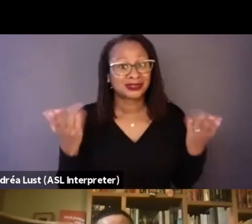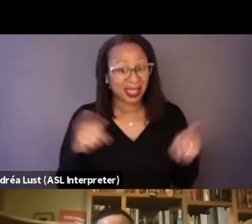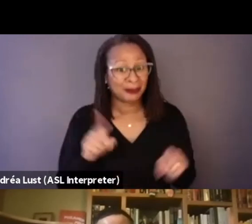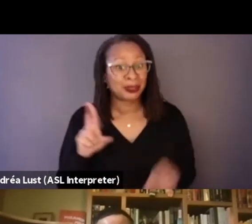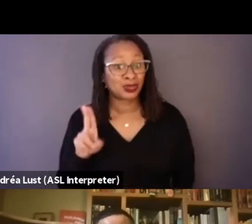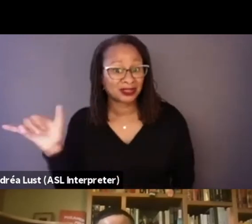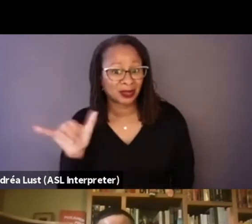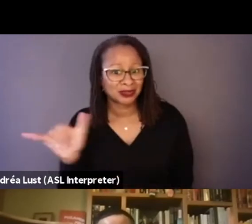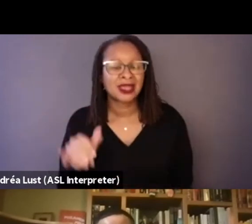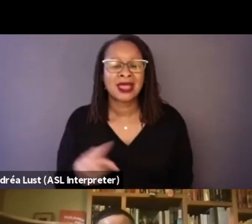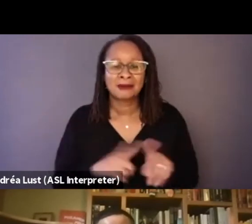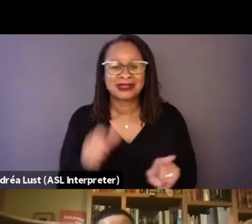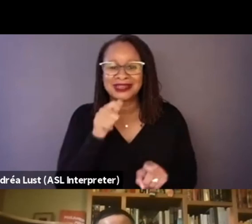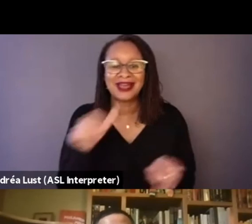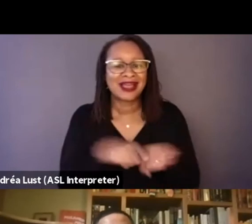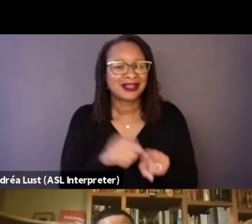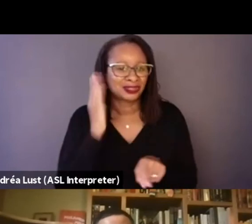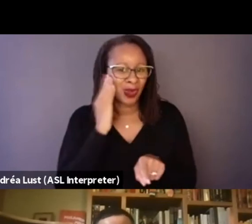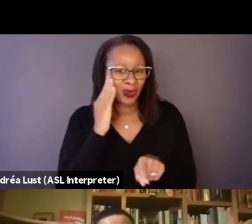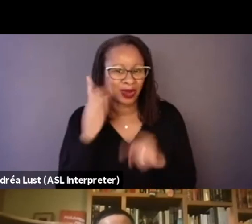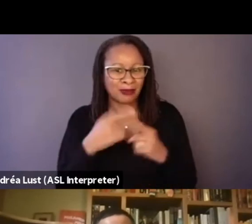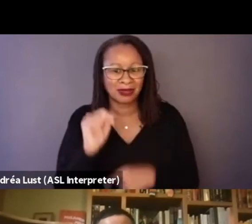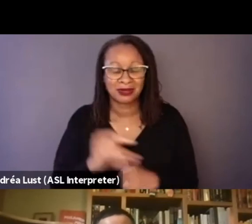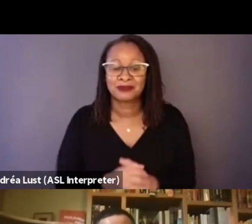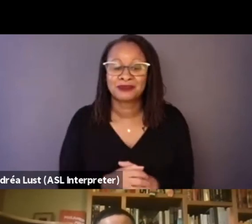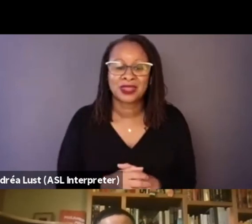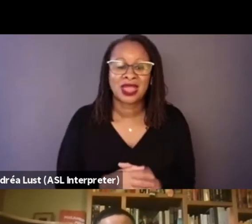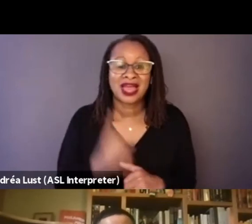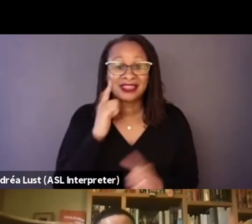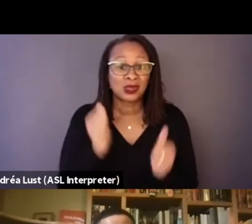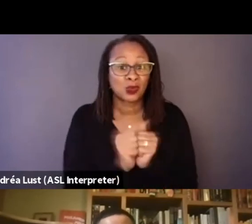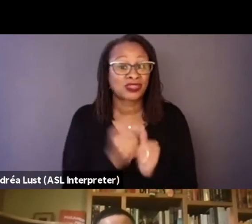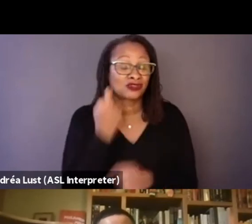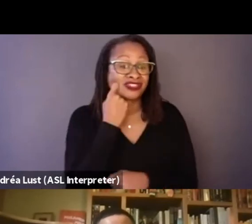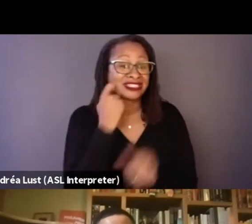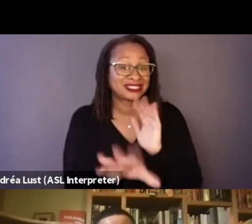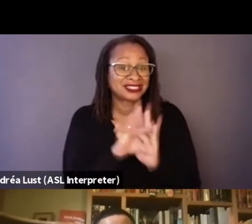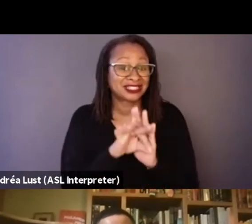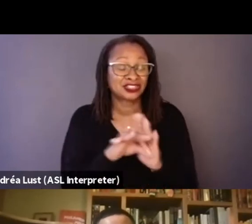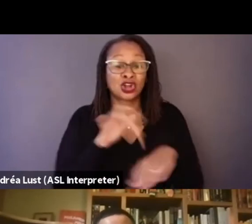it's just not as well known about it. I think with the recent discoveries earlier this year,